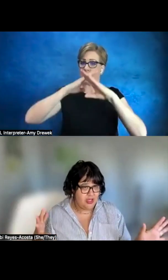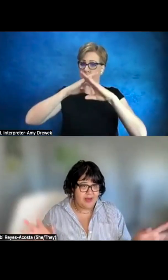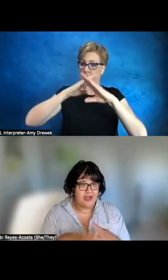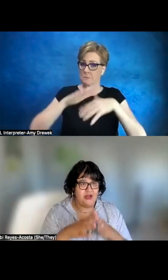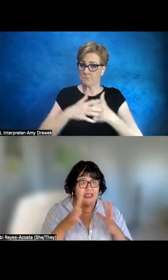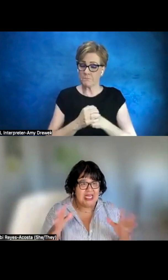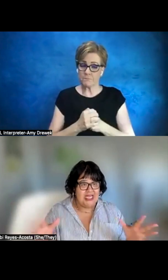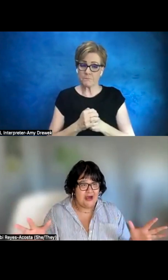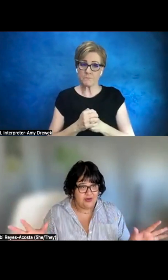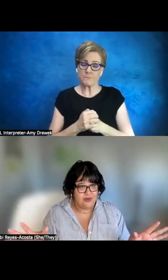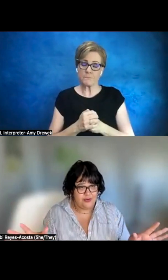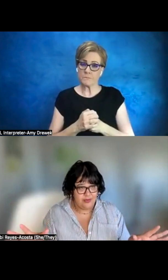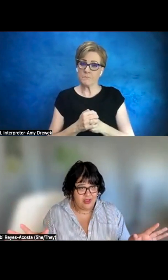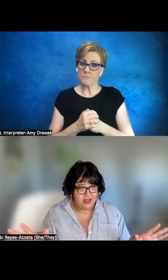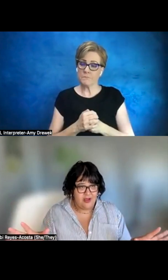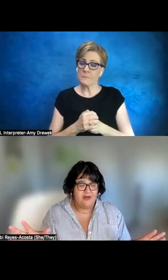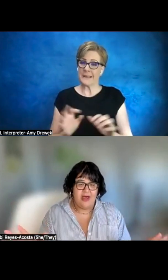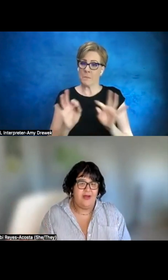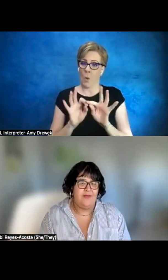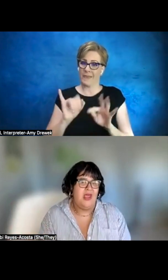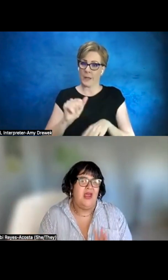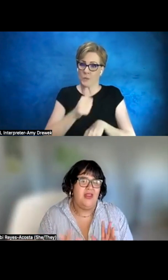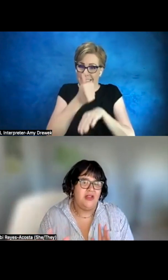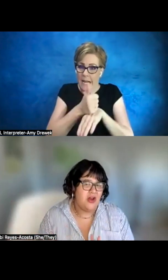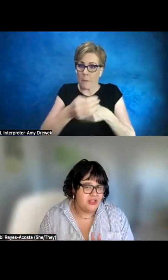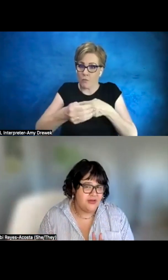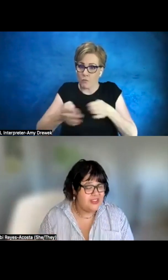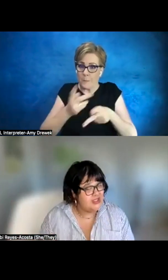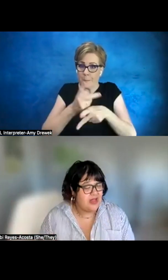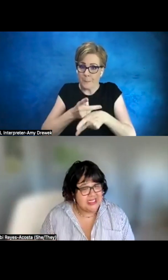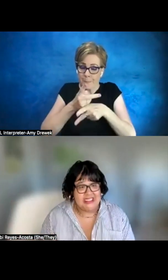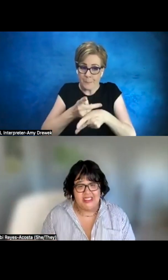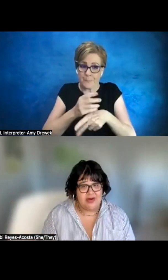about how you're laying out a room. There's also physical access,